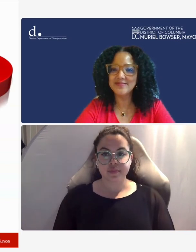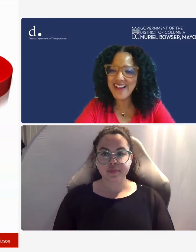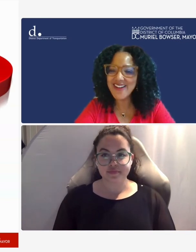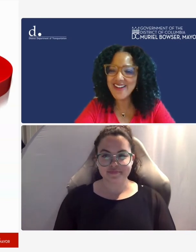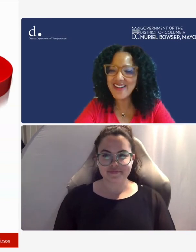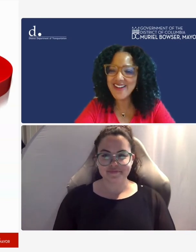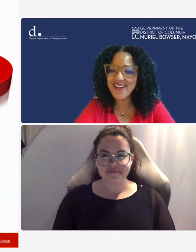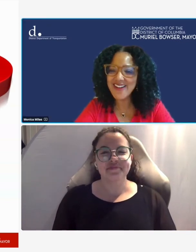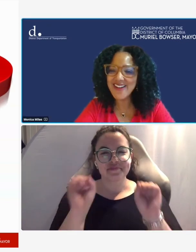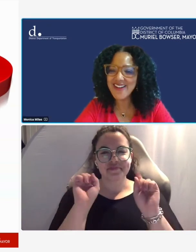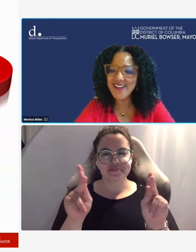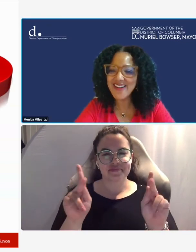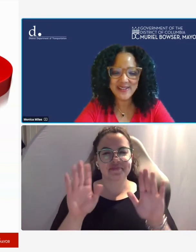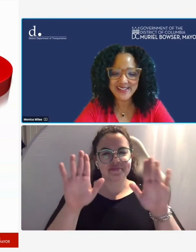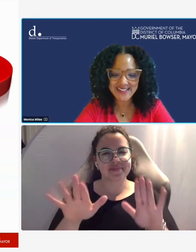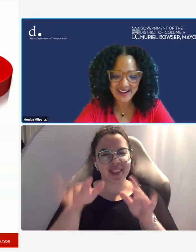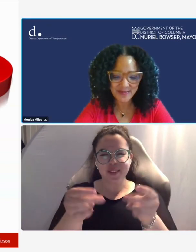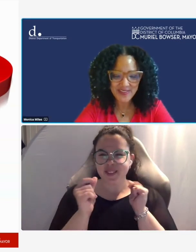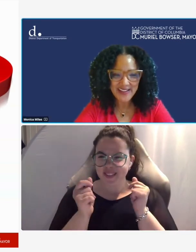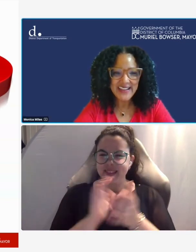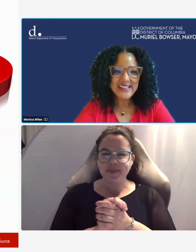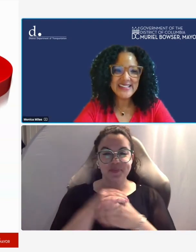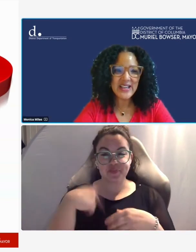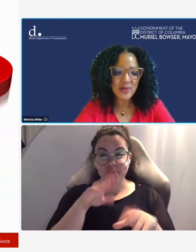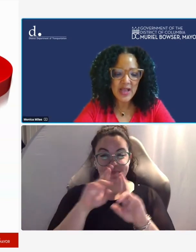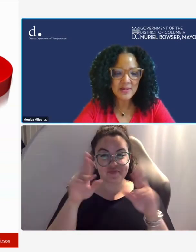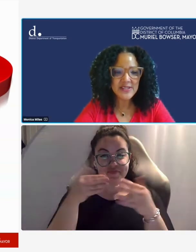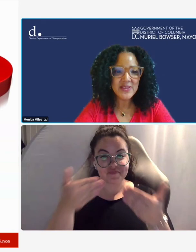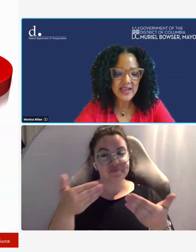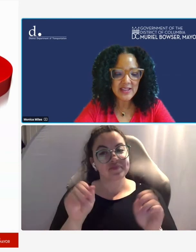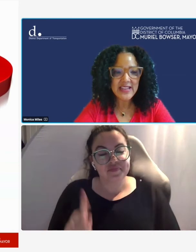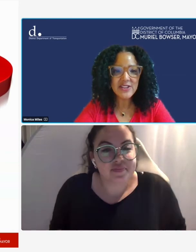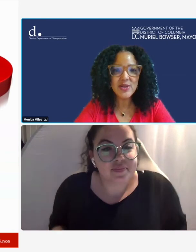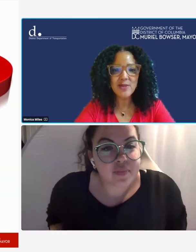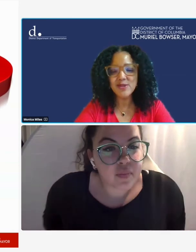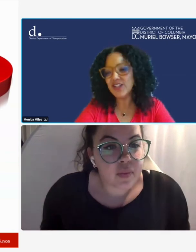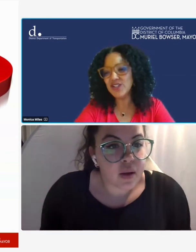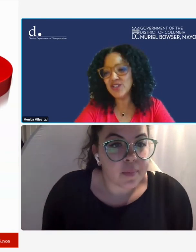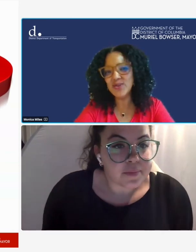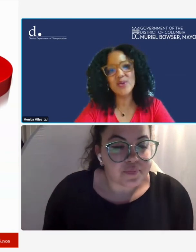okay great that was quick we're good to go so um so the national compensation tool when you